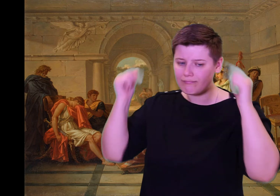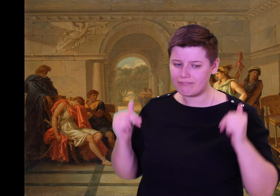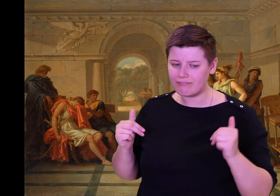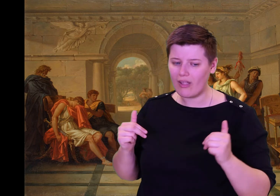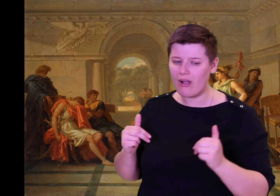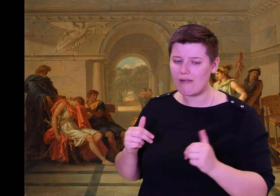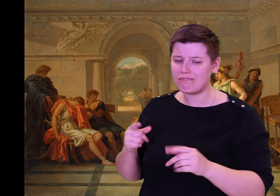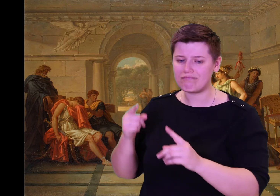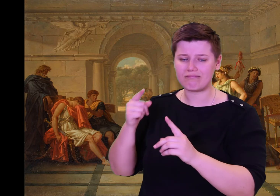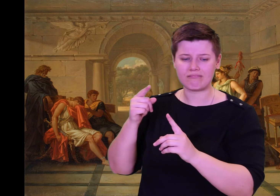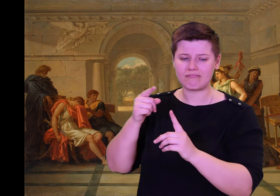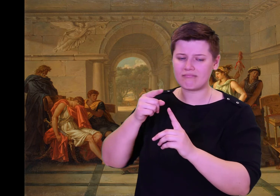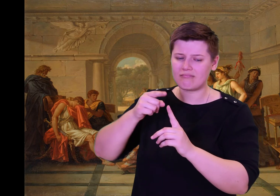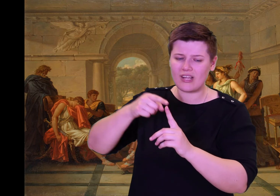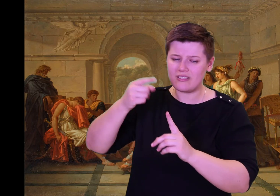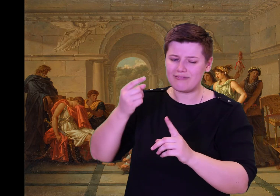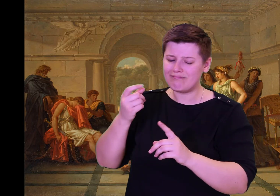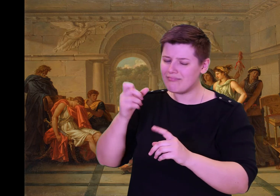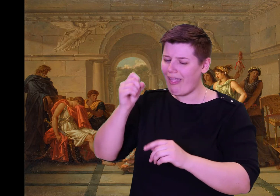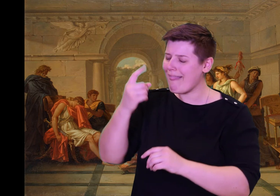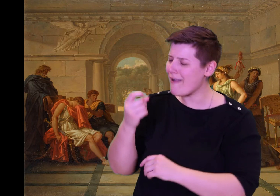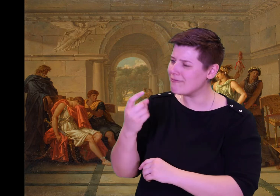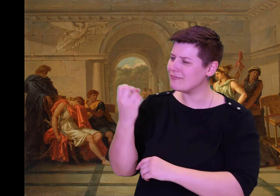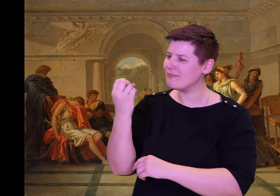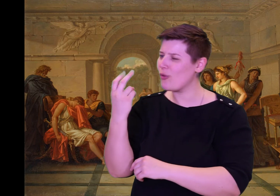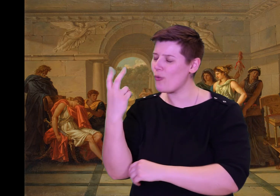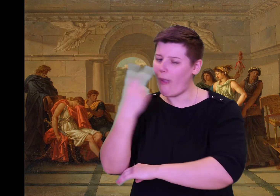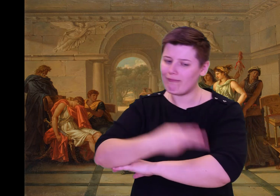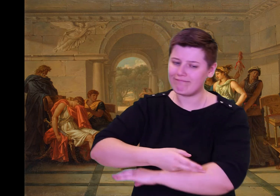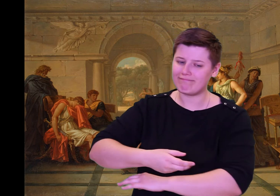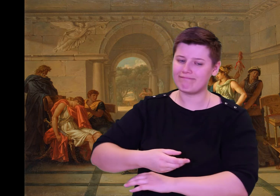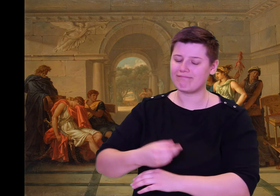the anger of the gods, I built a mound to honor Agamemnon,